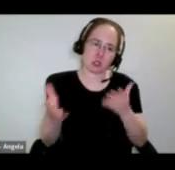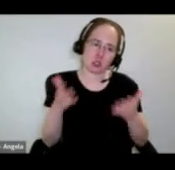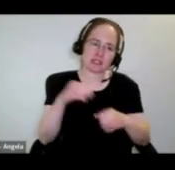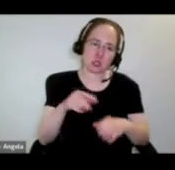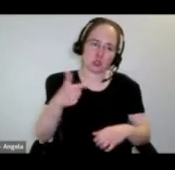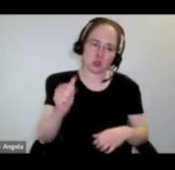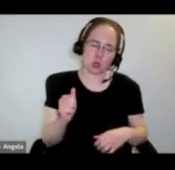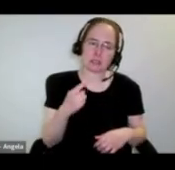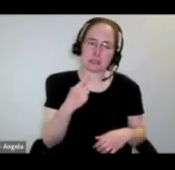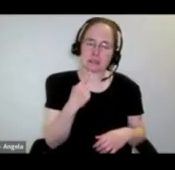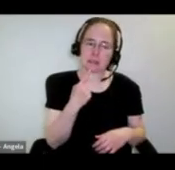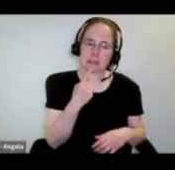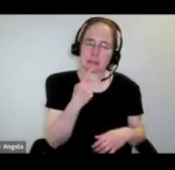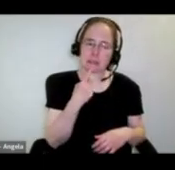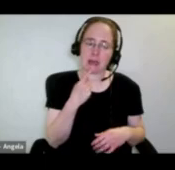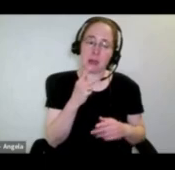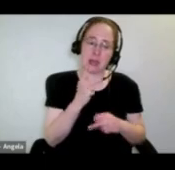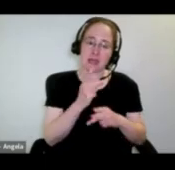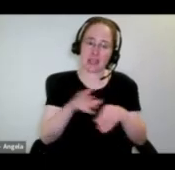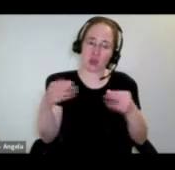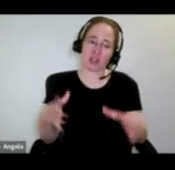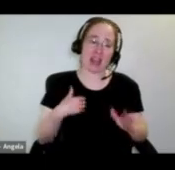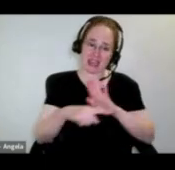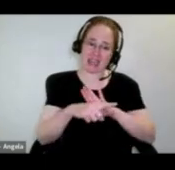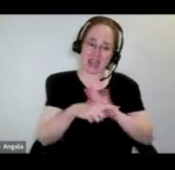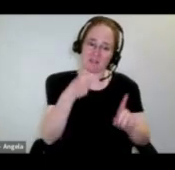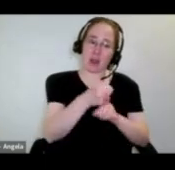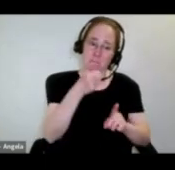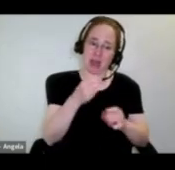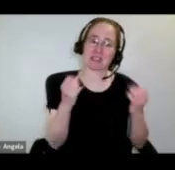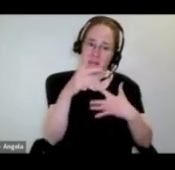David Watkins: Overall, those receiving caregiving services in Georgia report that caregiving